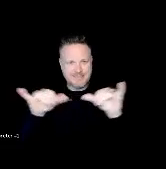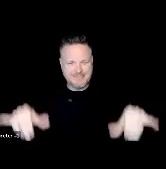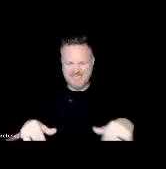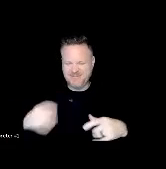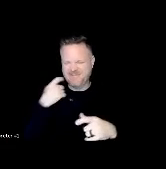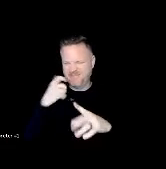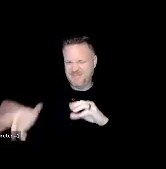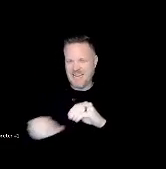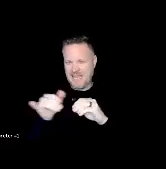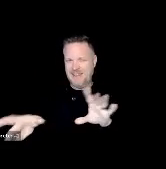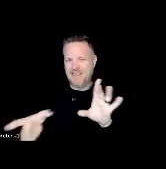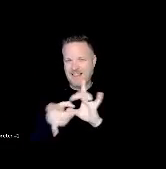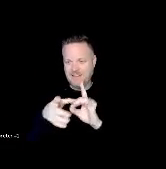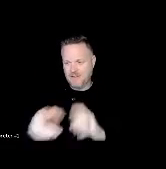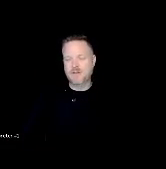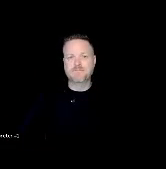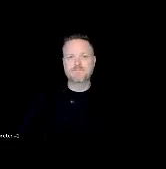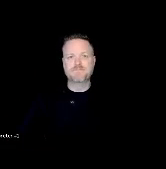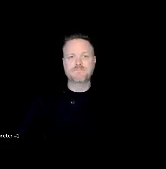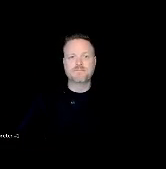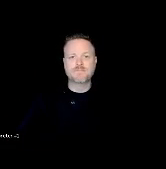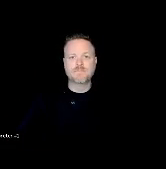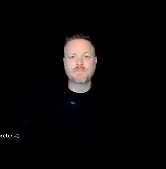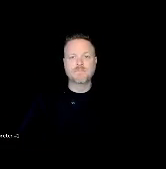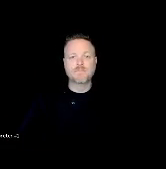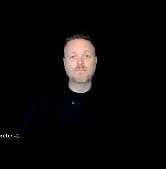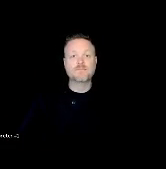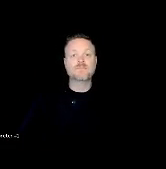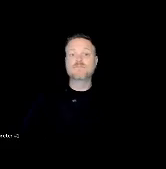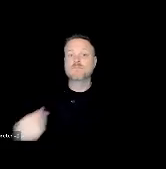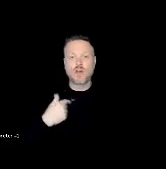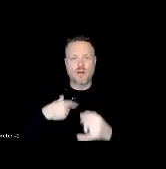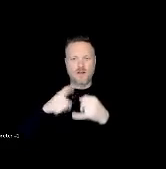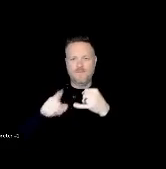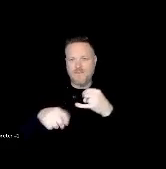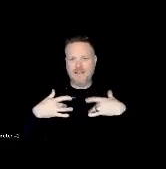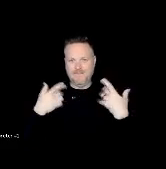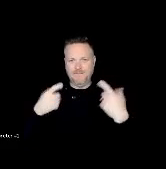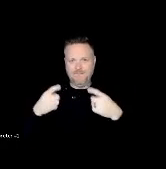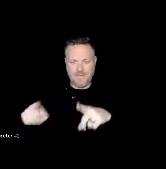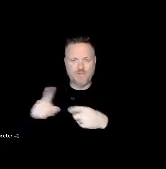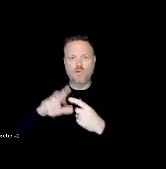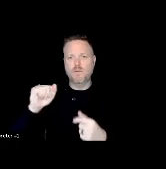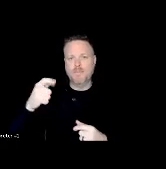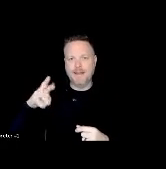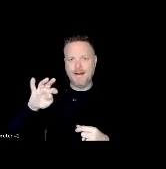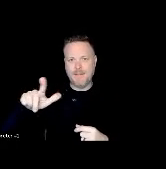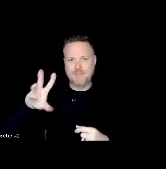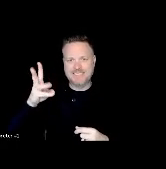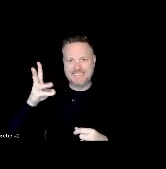box there. Our final event of the series will be April 6th, two Tuesdays from now,